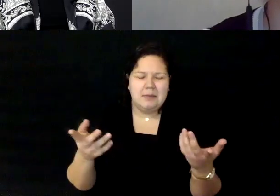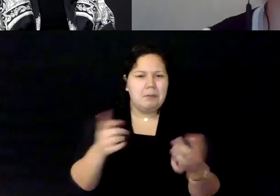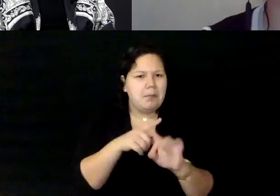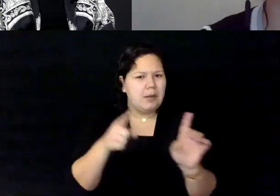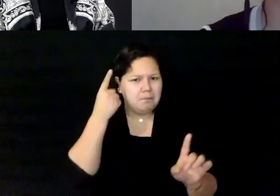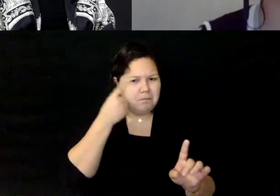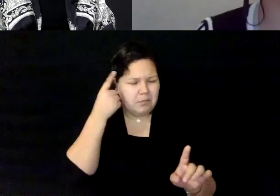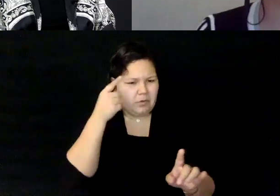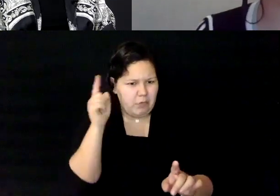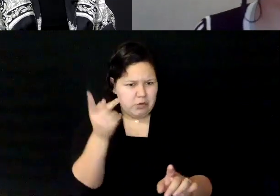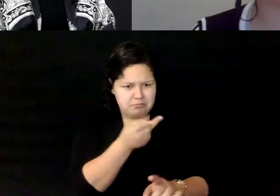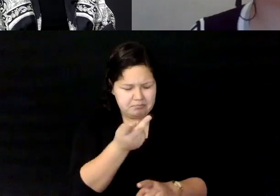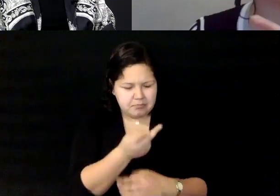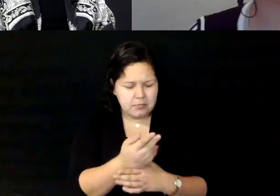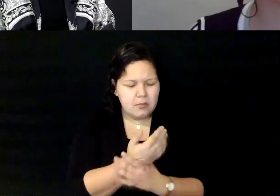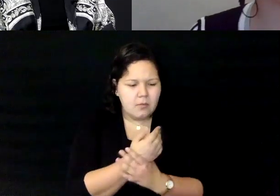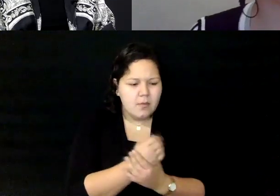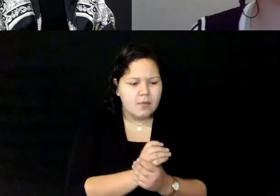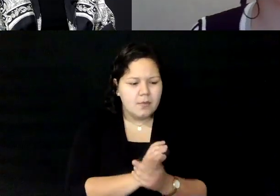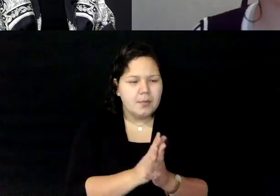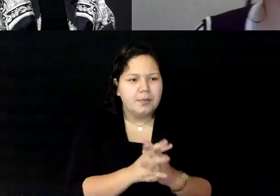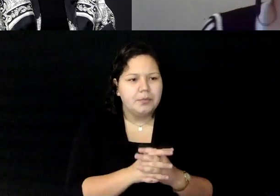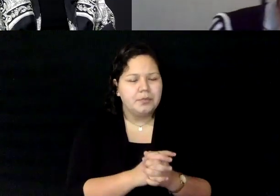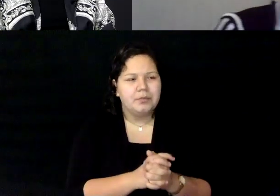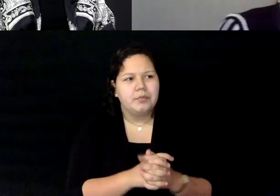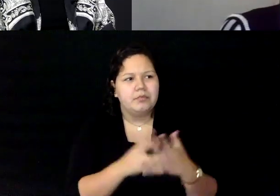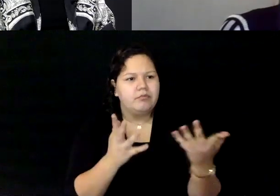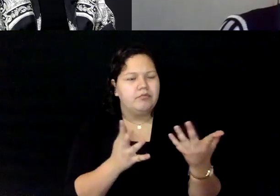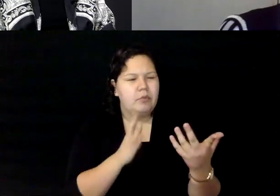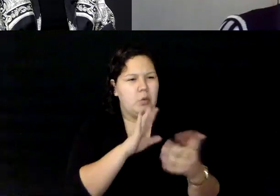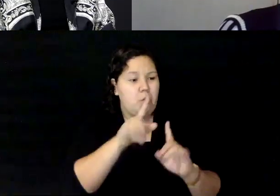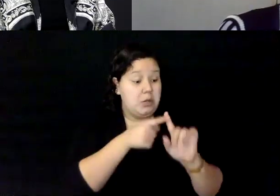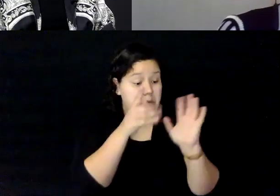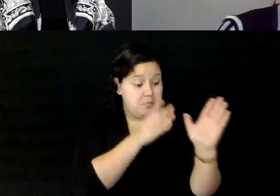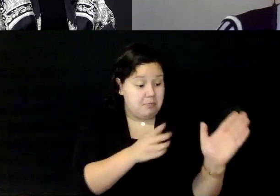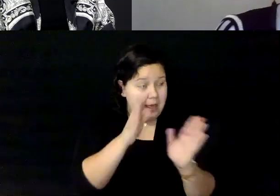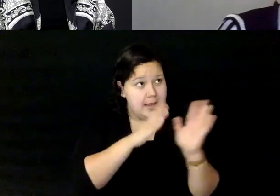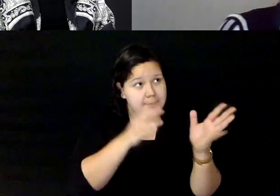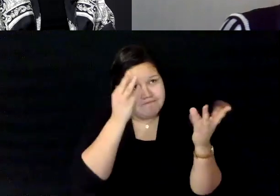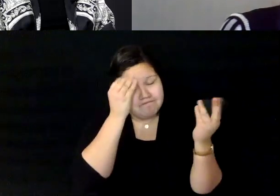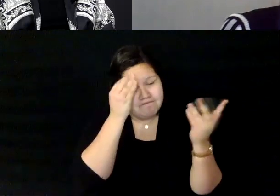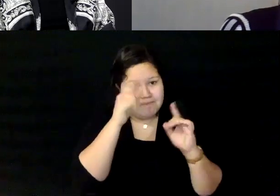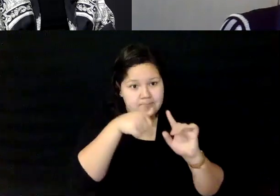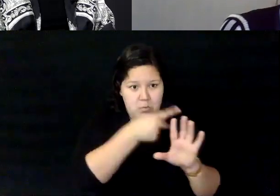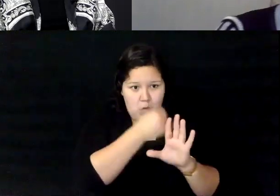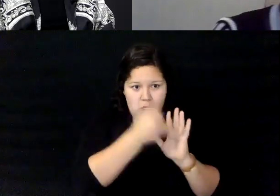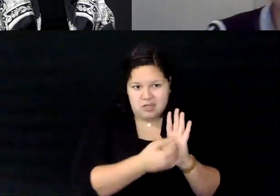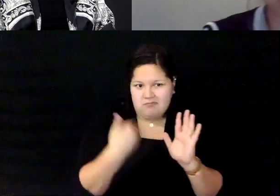sort of from when you were conceptualizing the project, in 2018, and kind of like working through